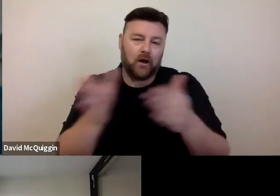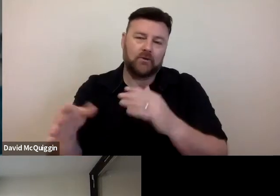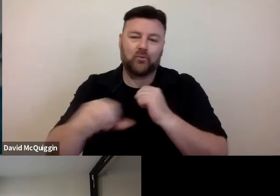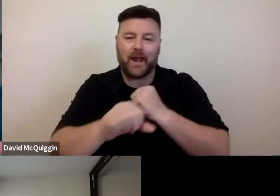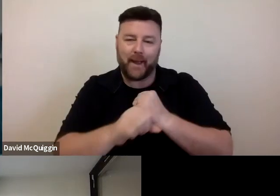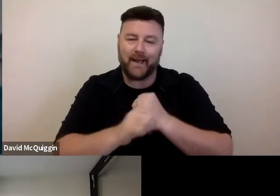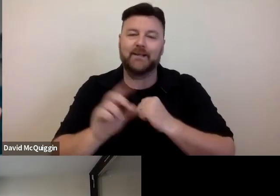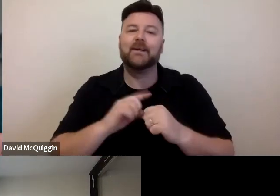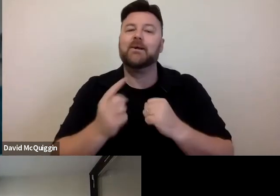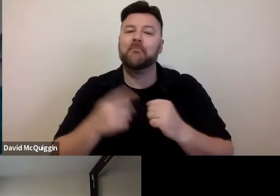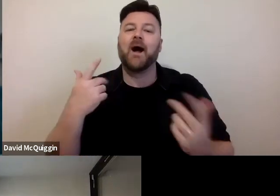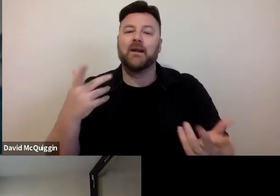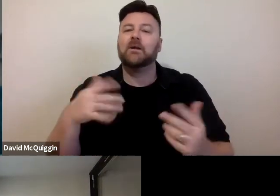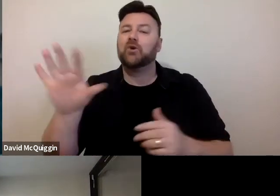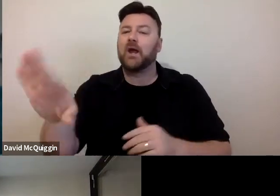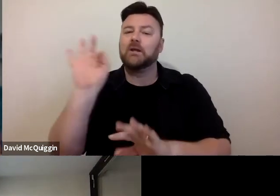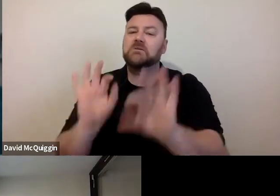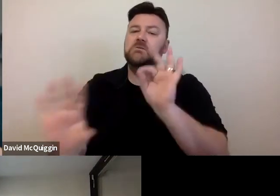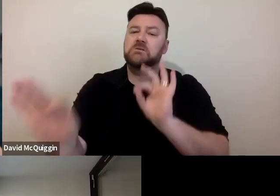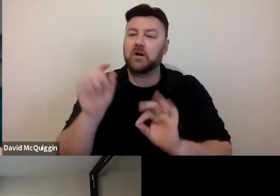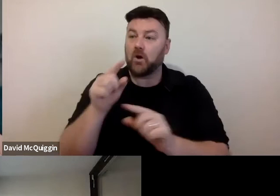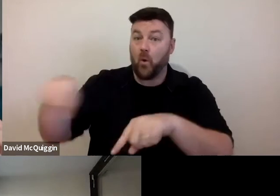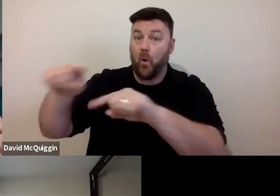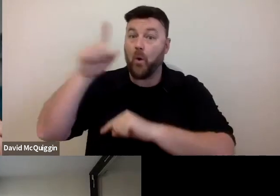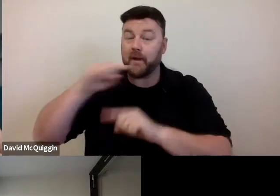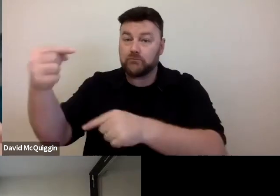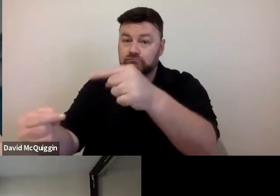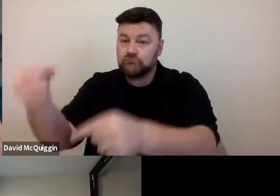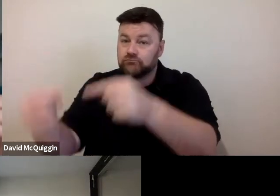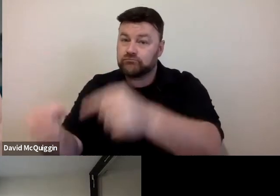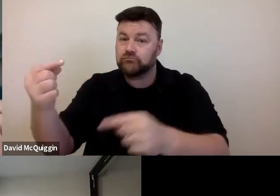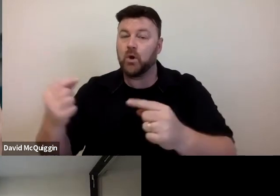pull out things like they were all debating among themselves who Mr